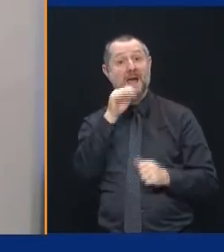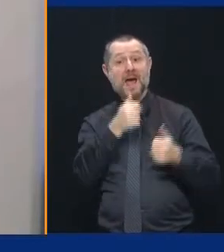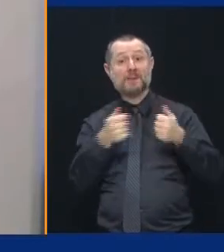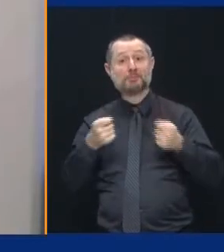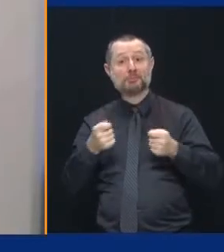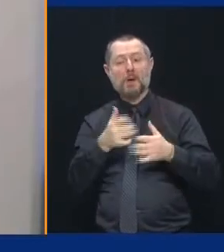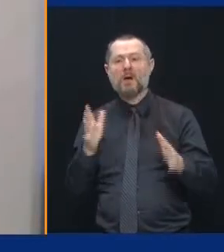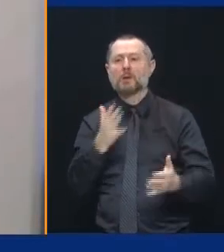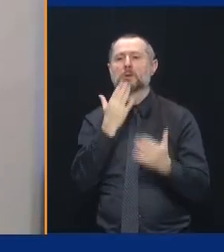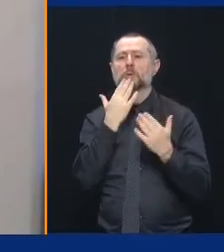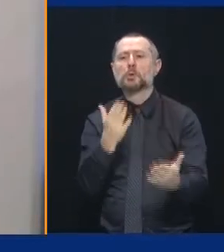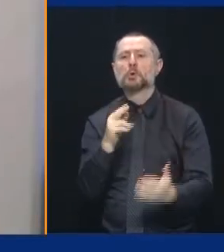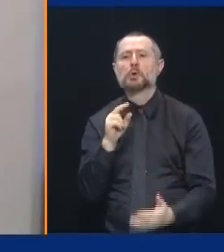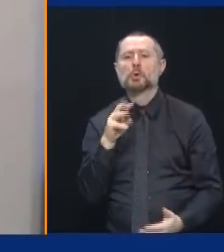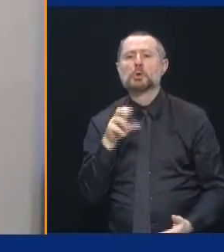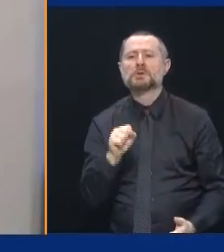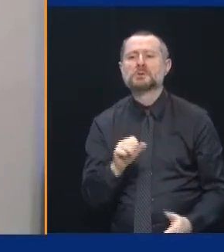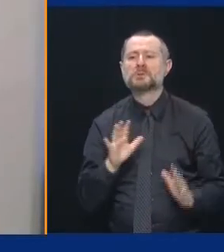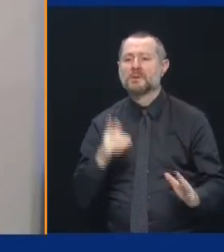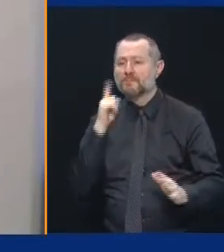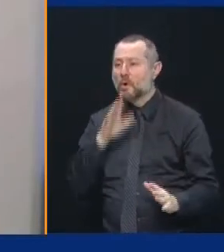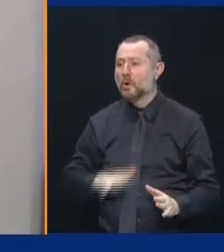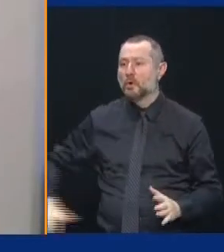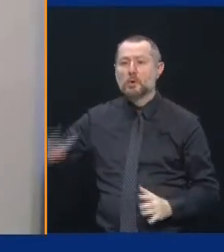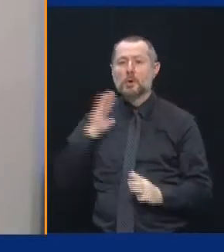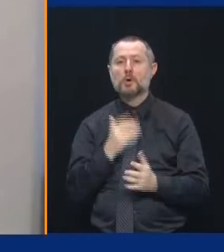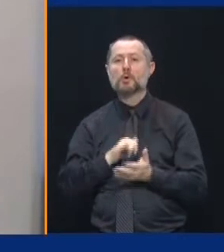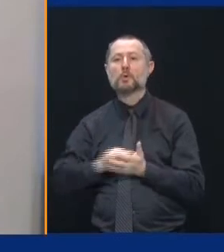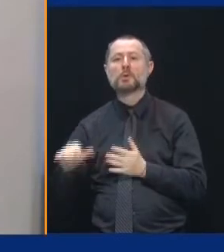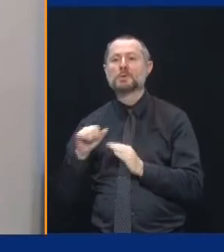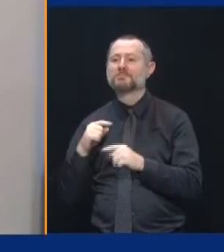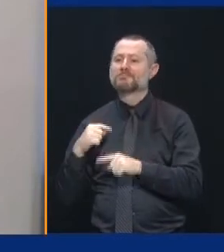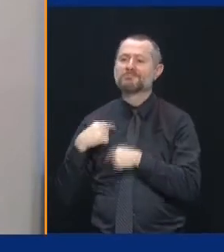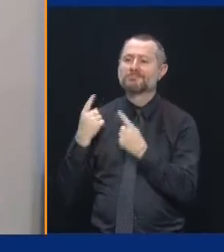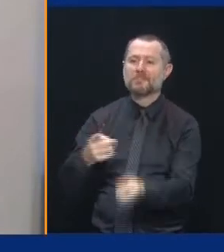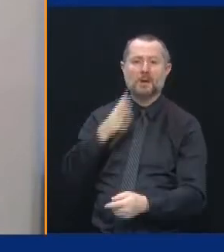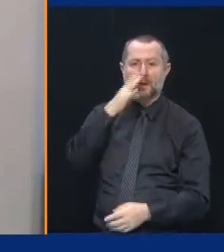NOT JUST TALK ABOUT THINGS BUT TO GET THINGS DONE AND THE PARTNERSHIP WITH THE BIDEN